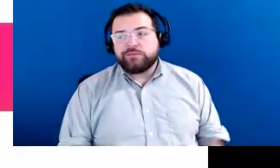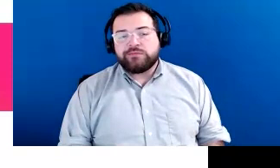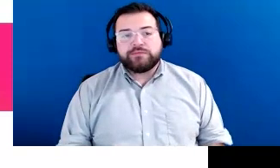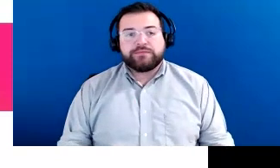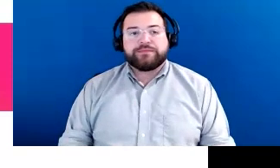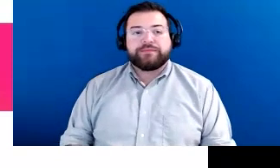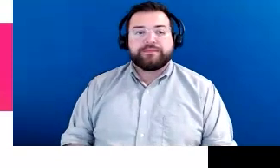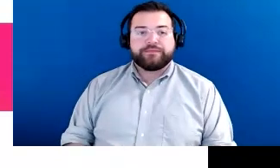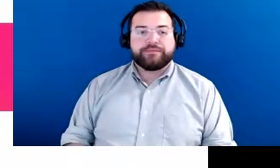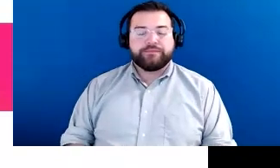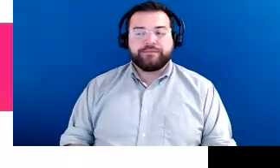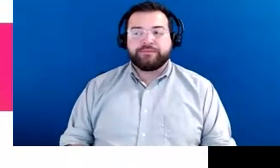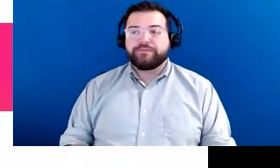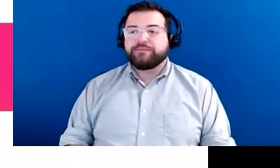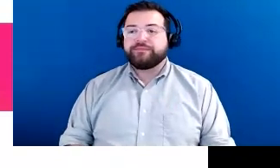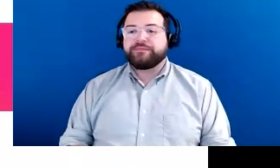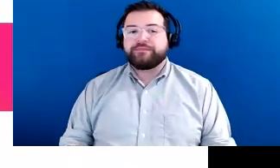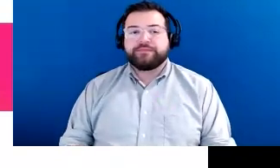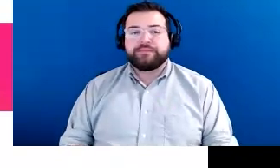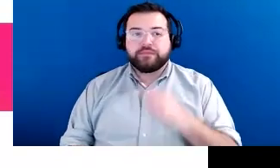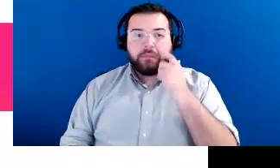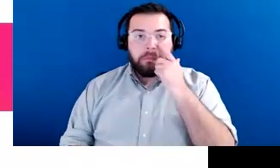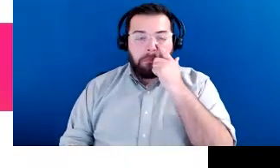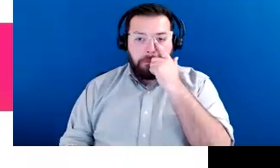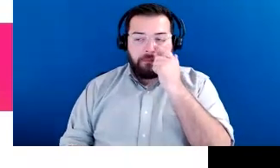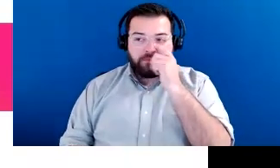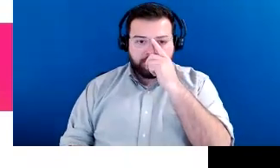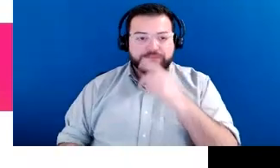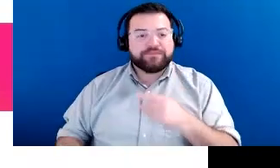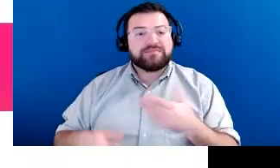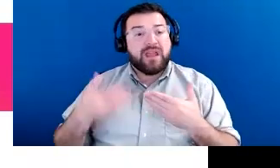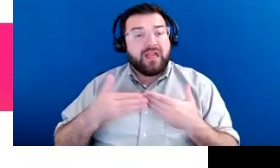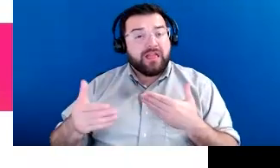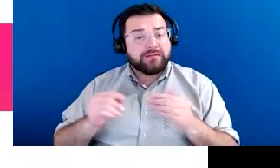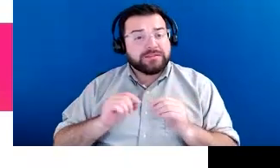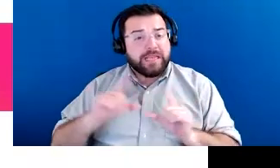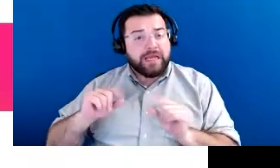All right. In the next couple of slides, we're going to provide some ideas,